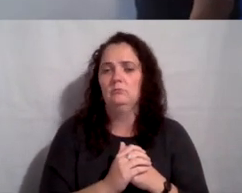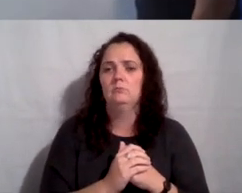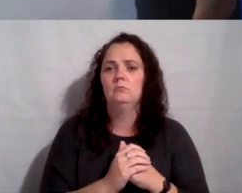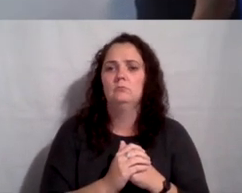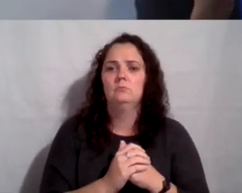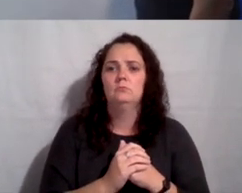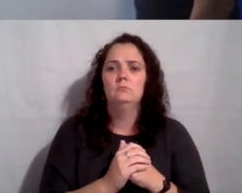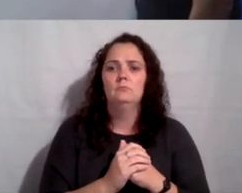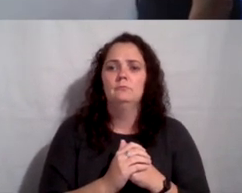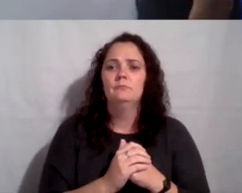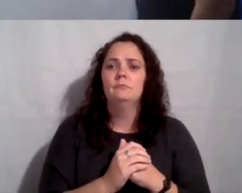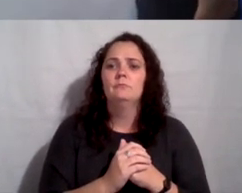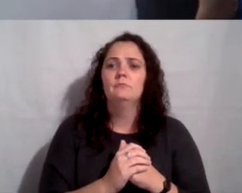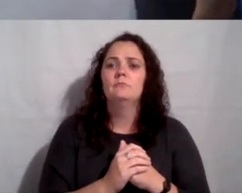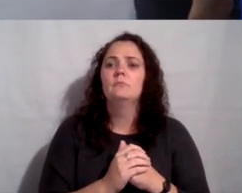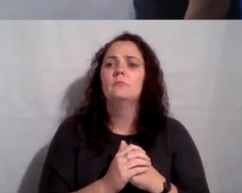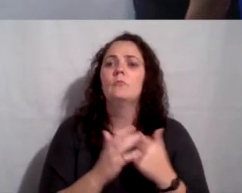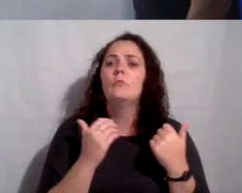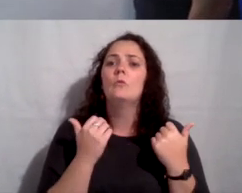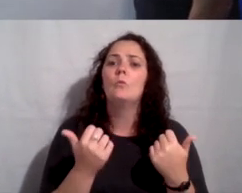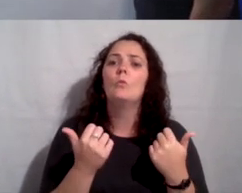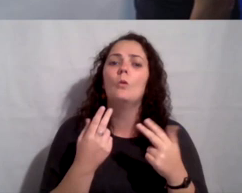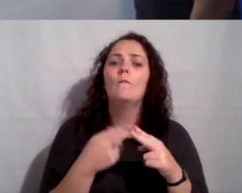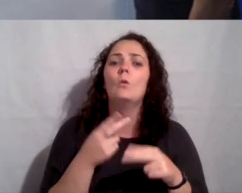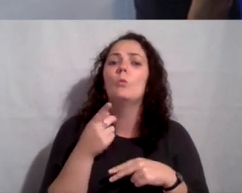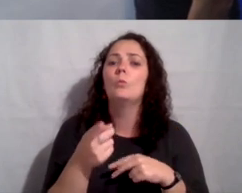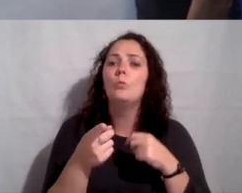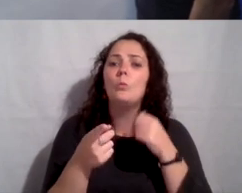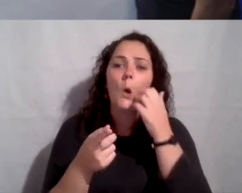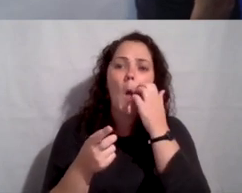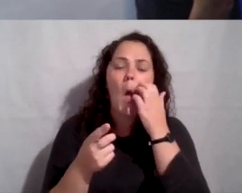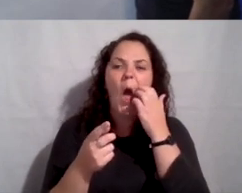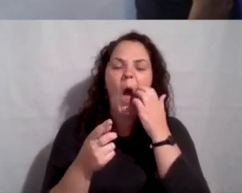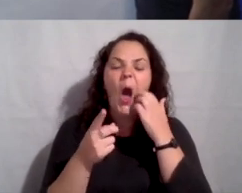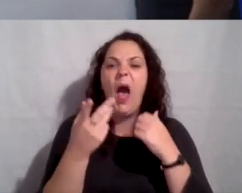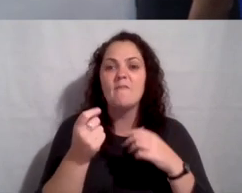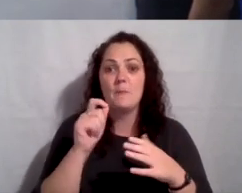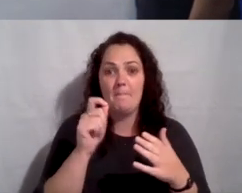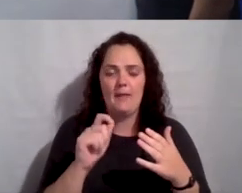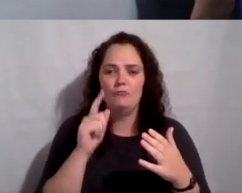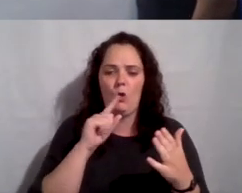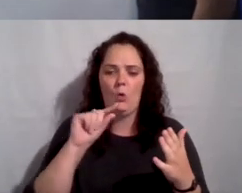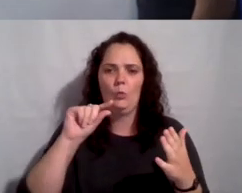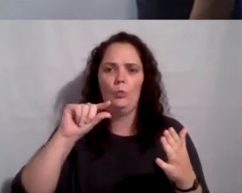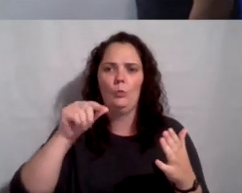And again, a good trick if you're working In any sort of a pen is also to twist that pen in your